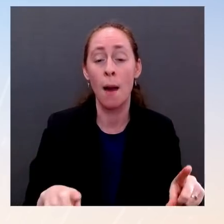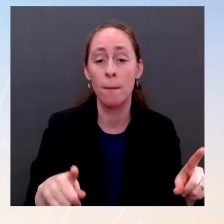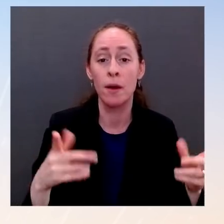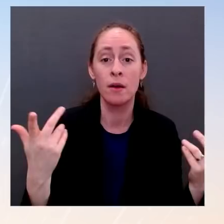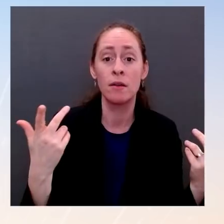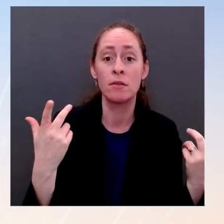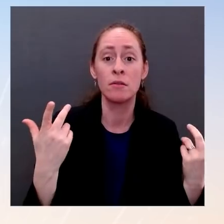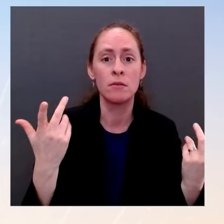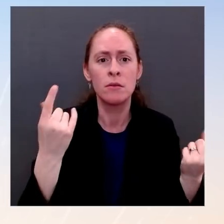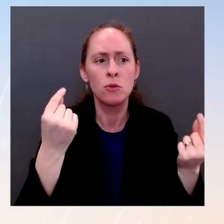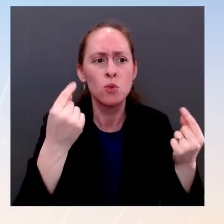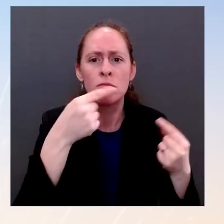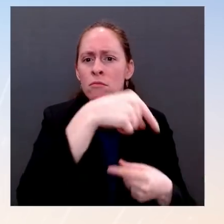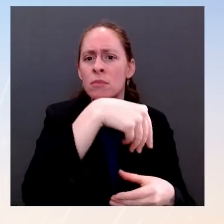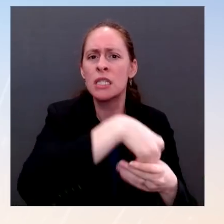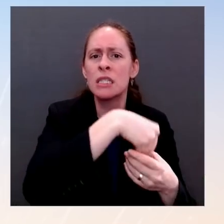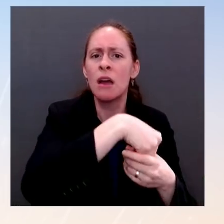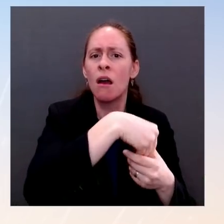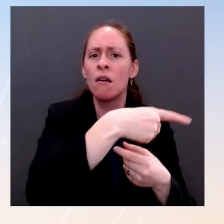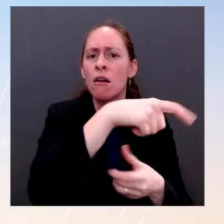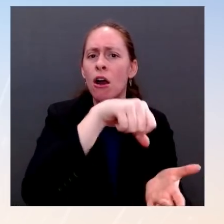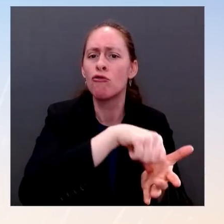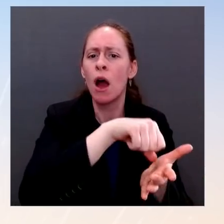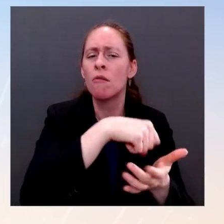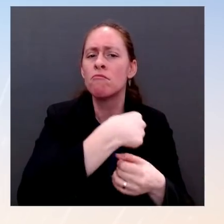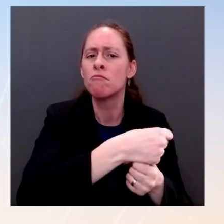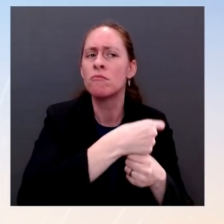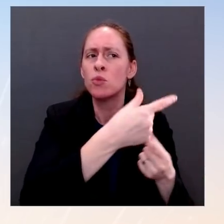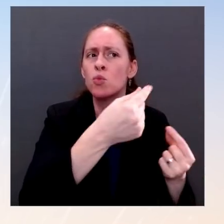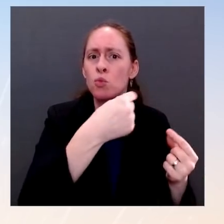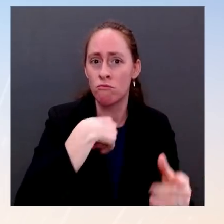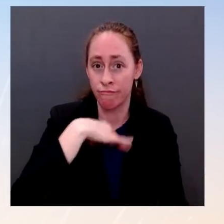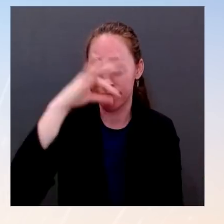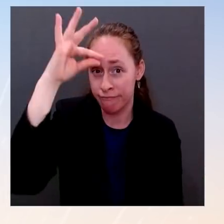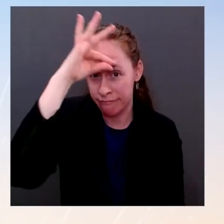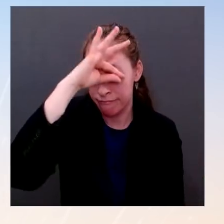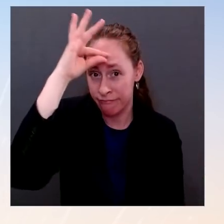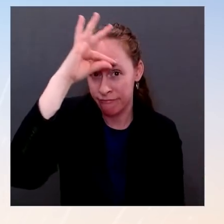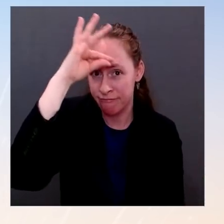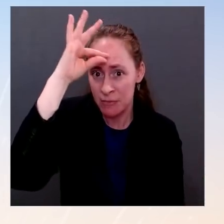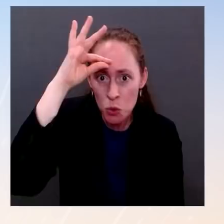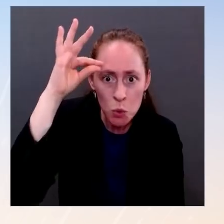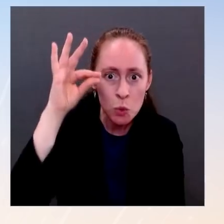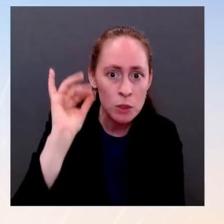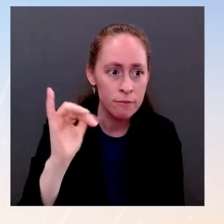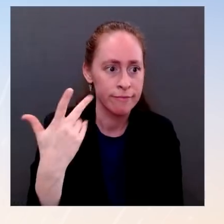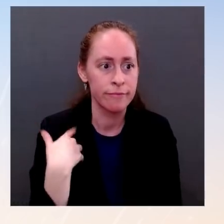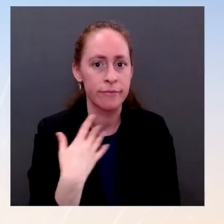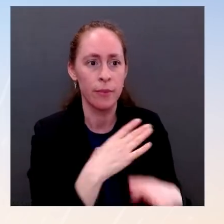leaving us at the point we are at today, and put us in a very difficult position in order --